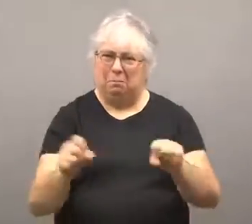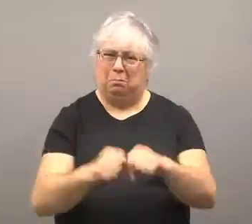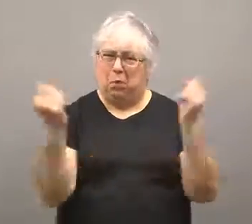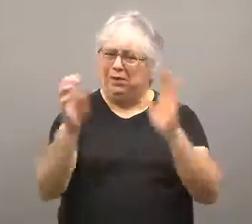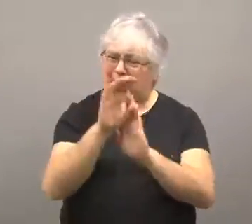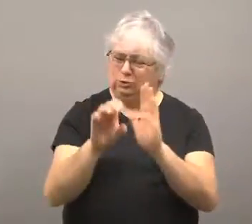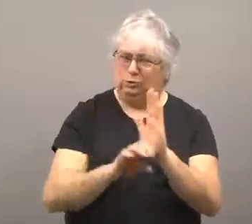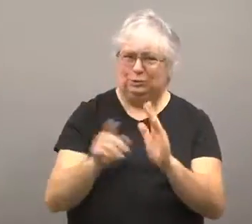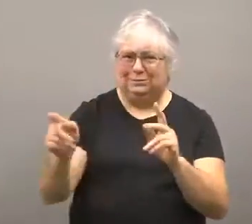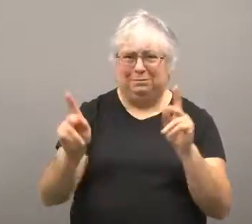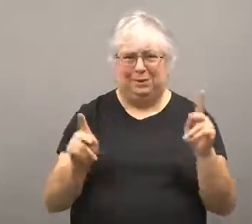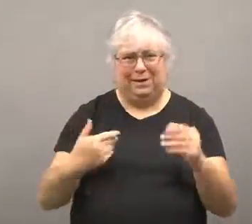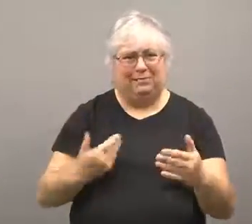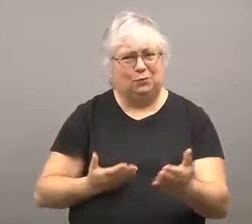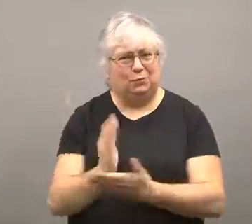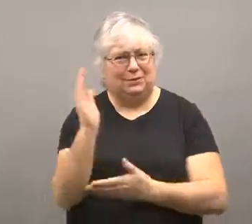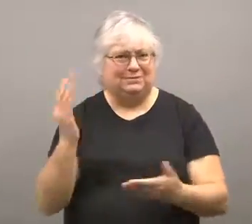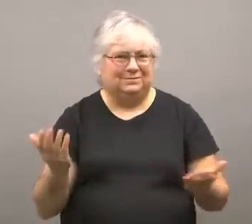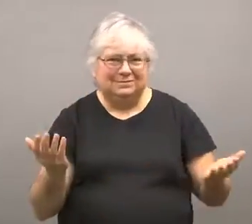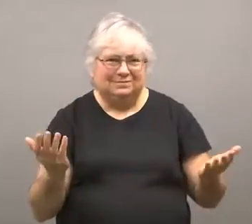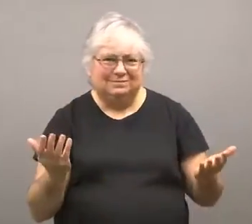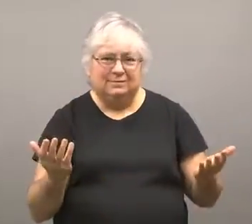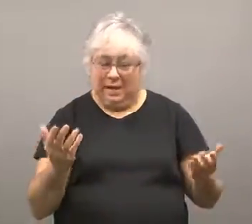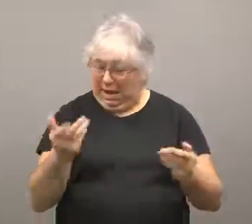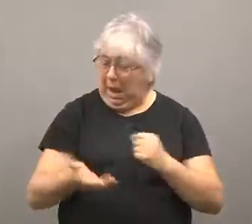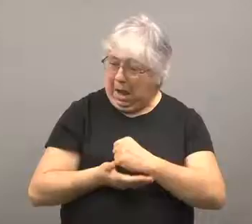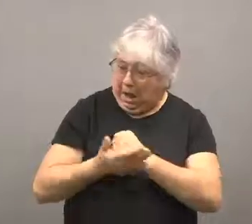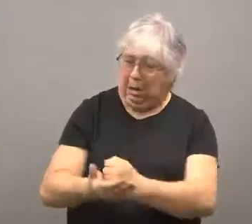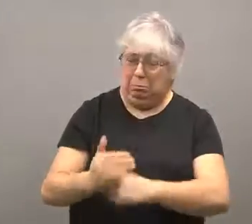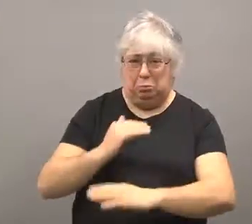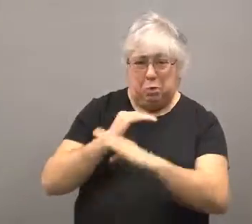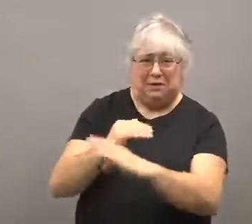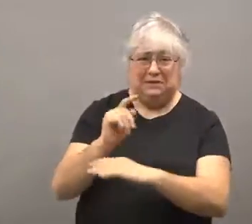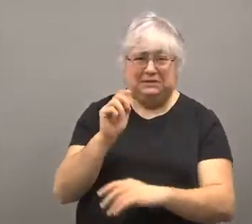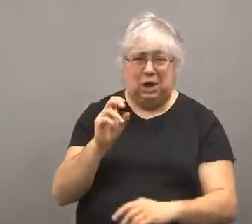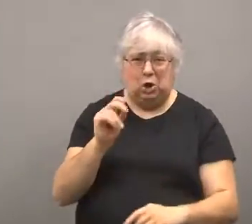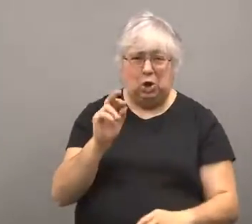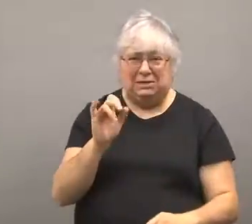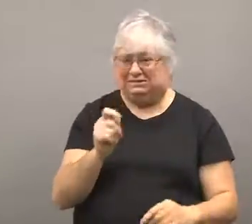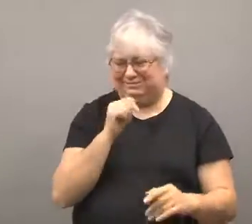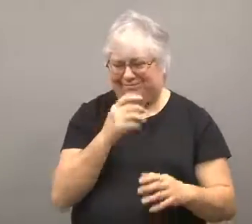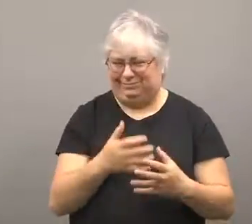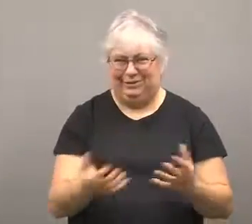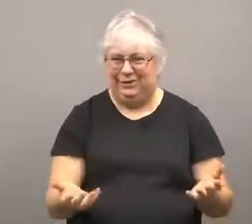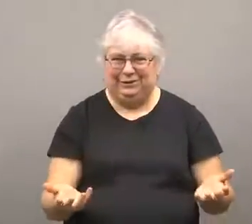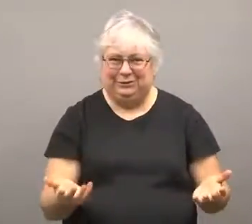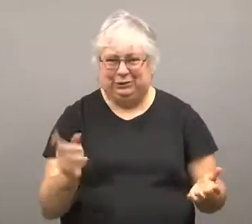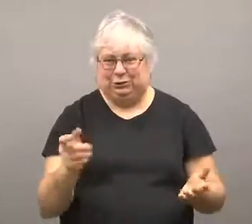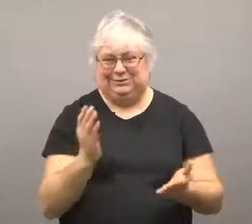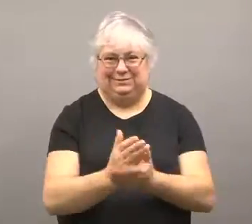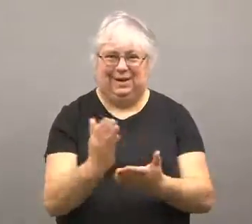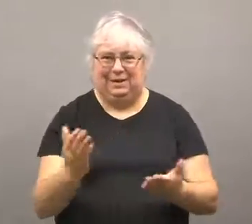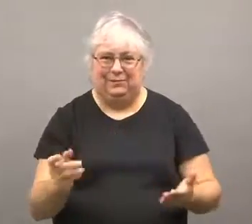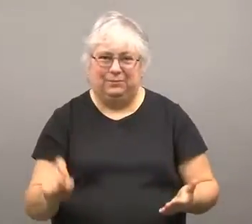and violated the people's constitutional rights.